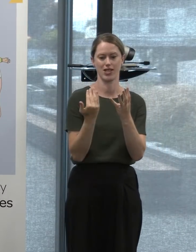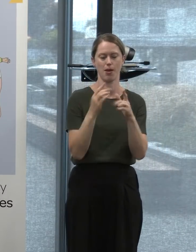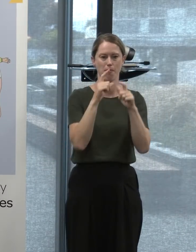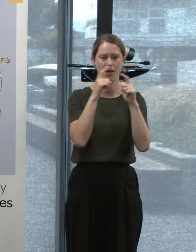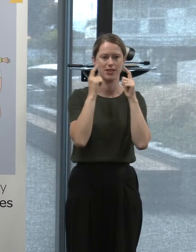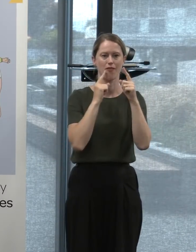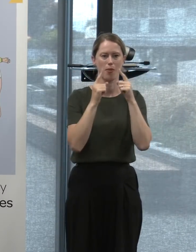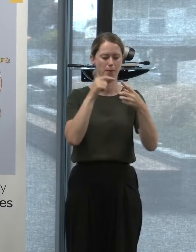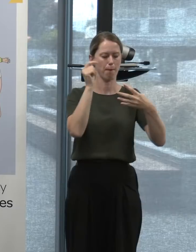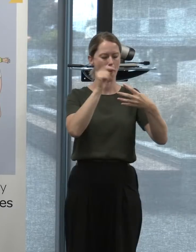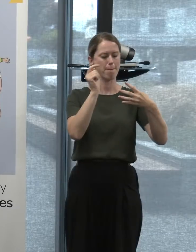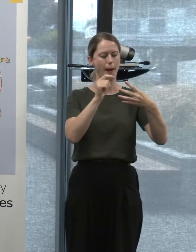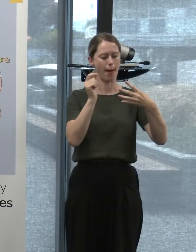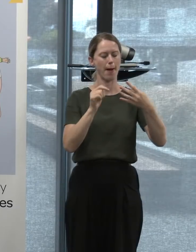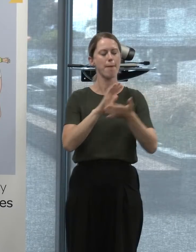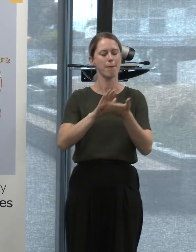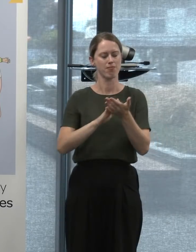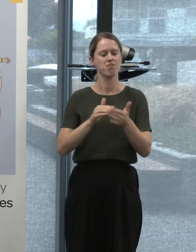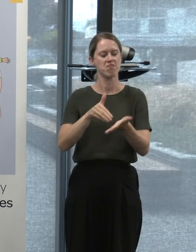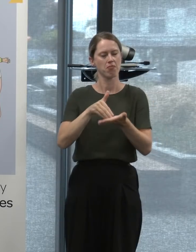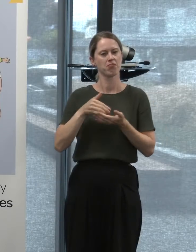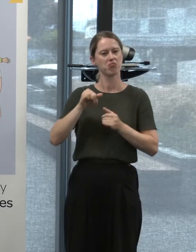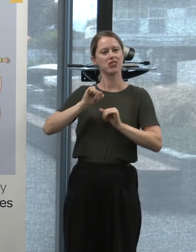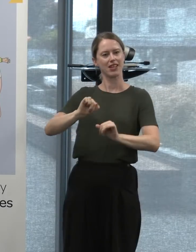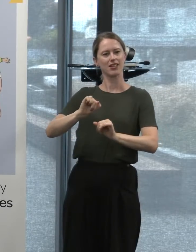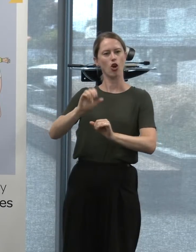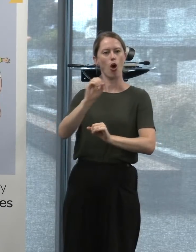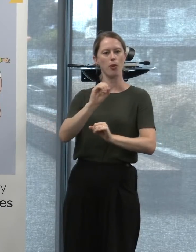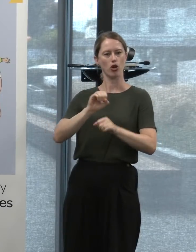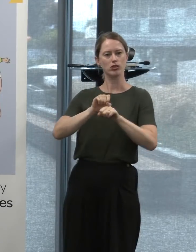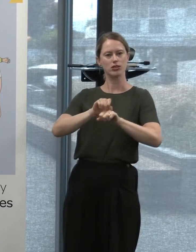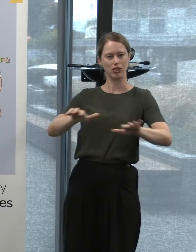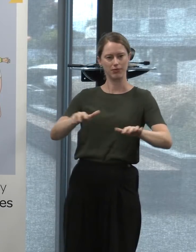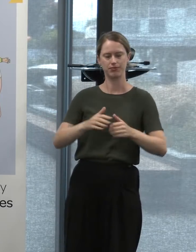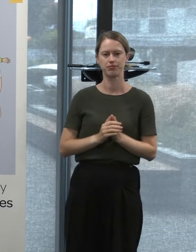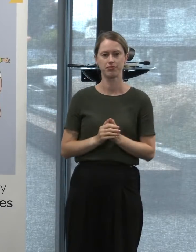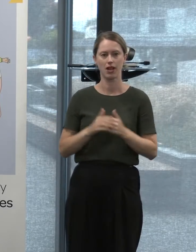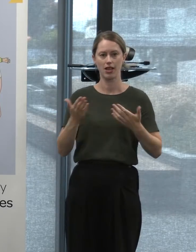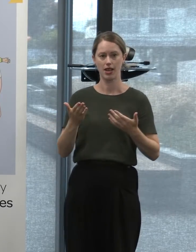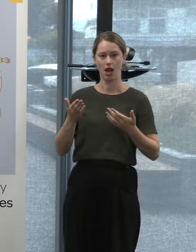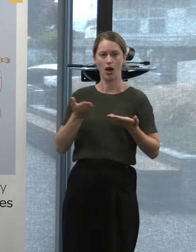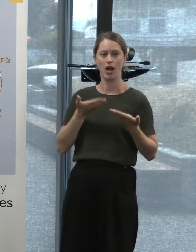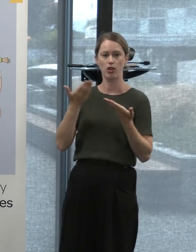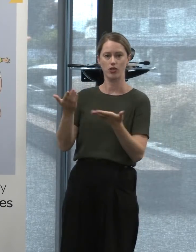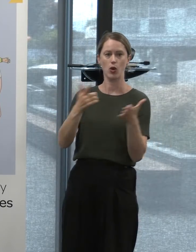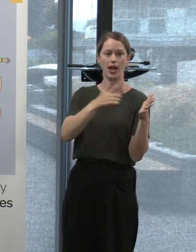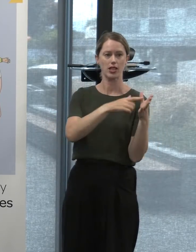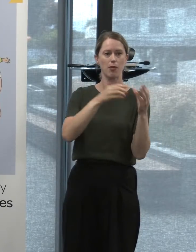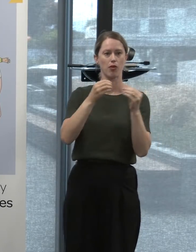ensure people can be tested that need to be, our red traffic light settings and